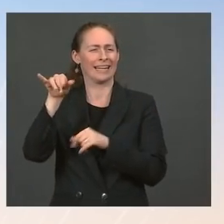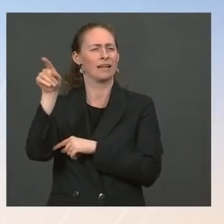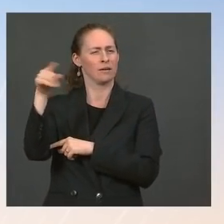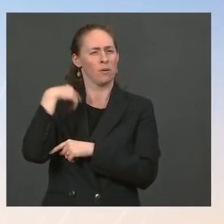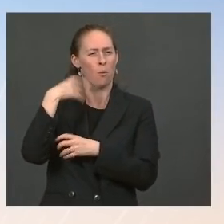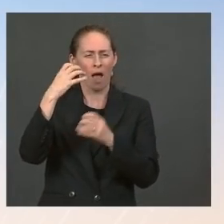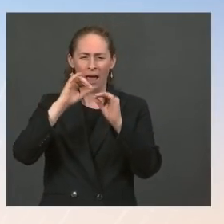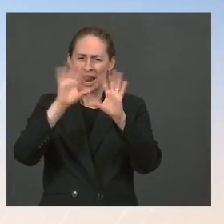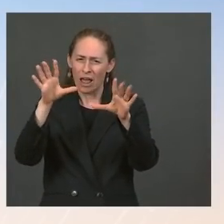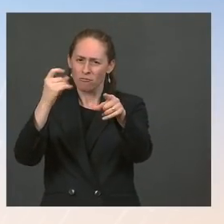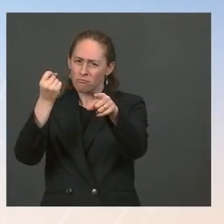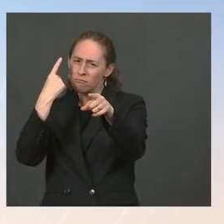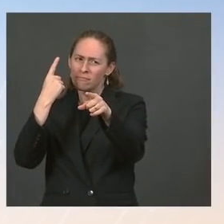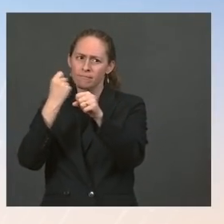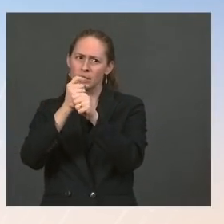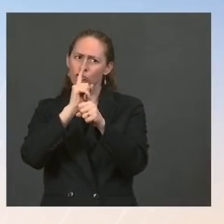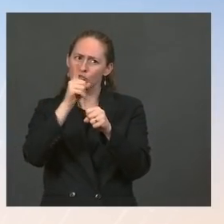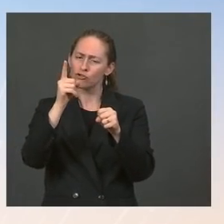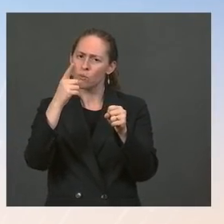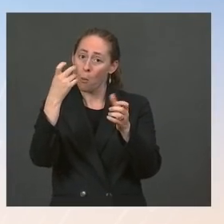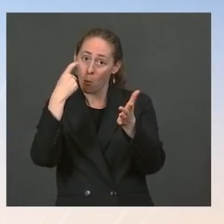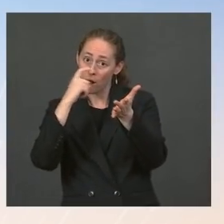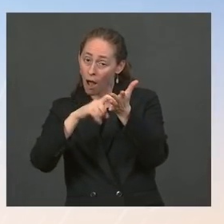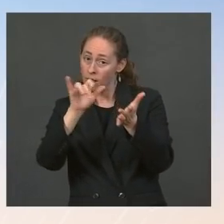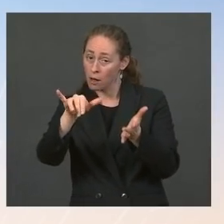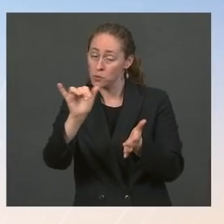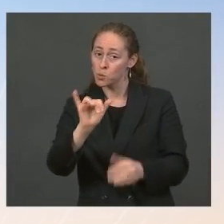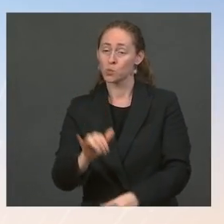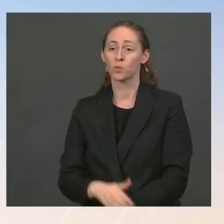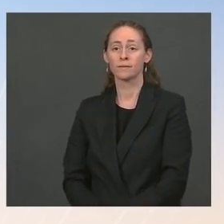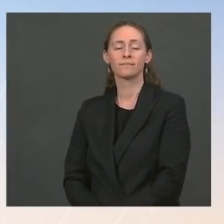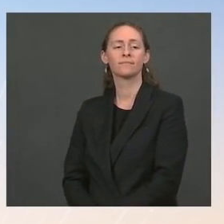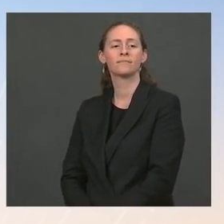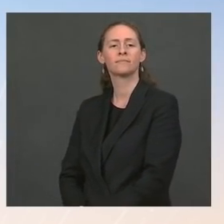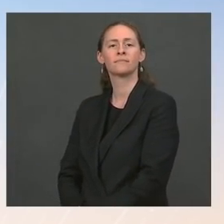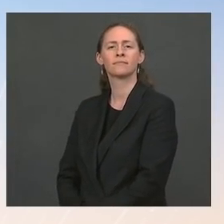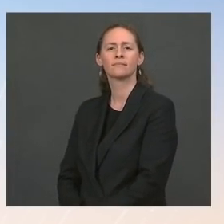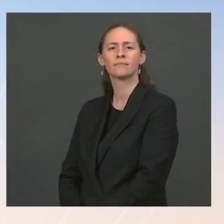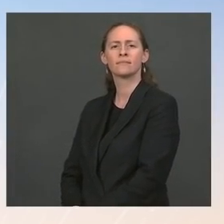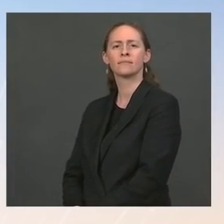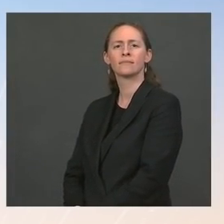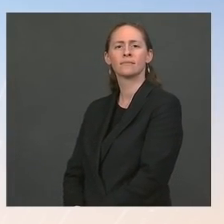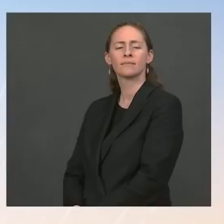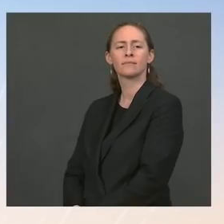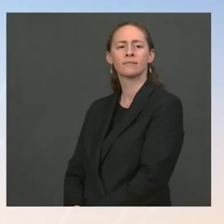The Press: Yeah, I wanted to ask you about Moderna and the, kind of, that there -- that exists on production levels.